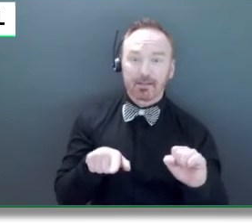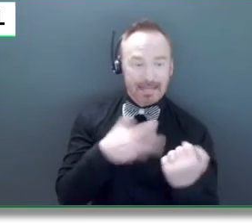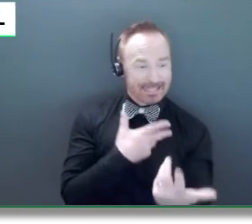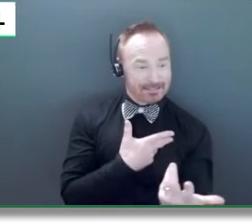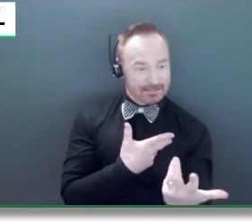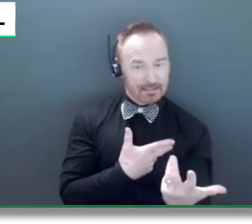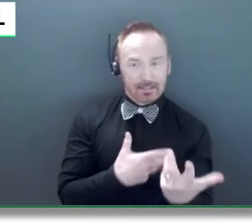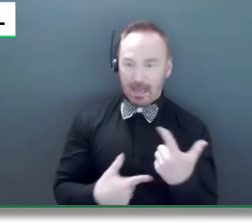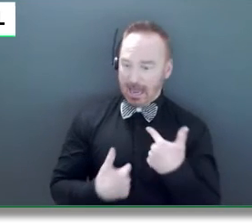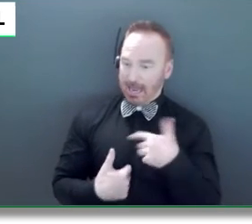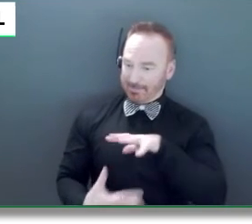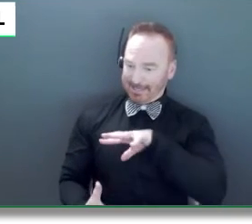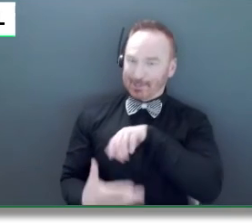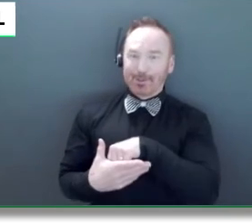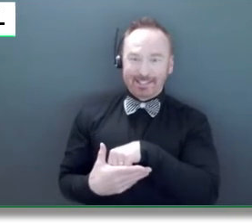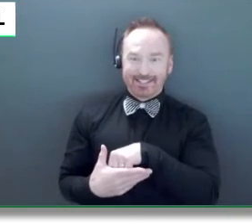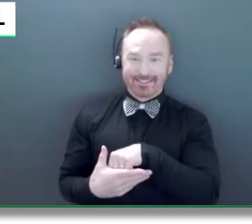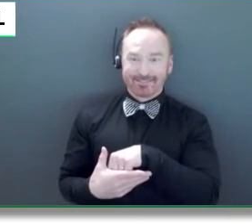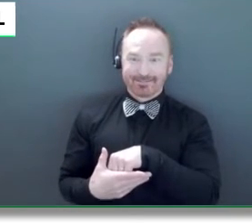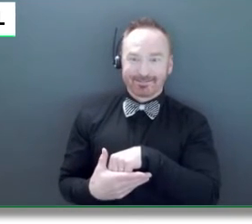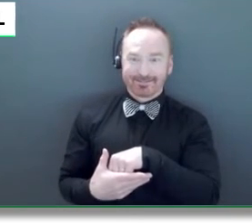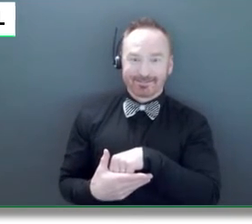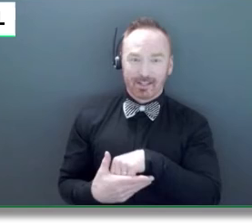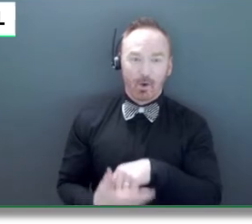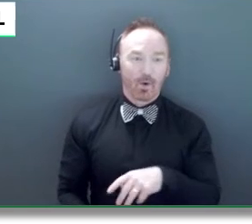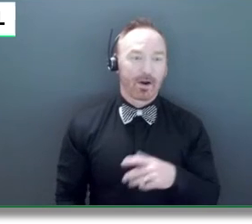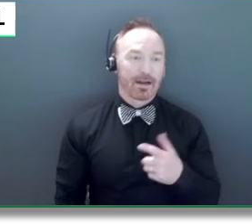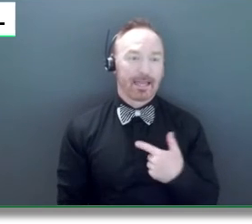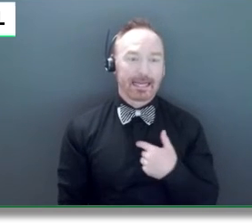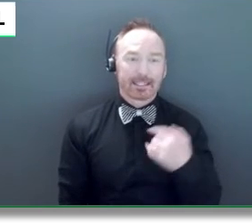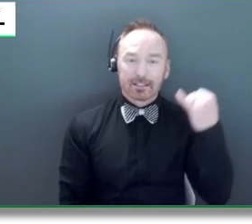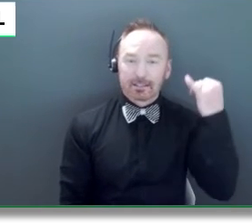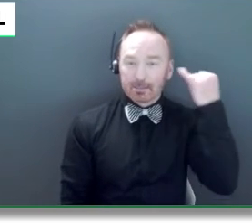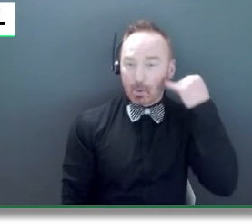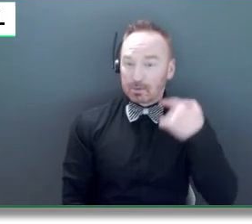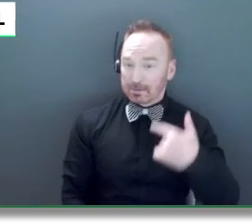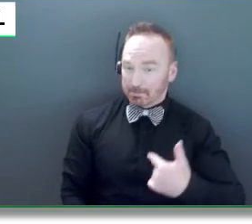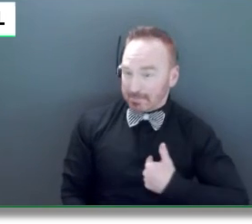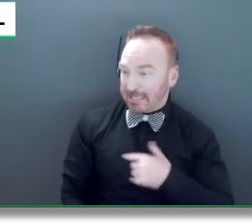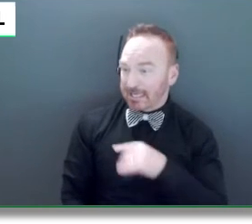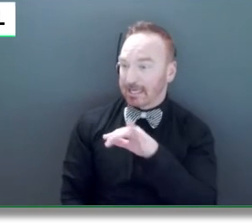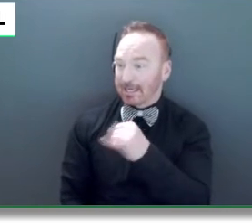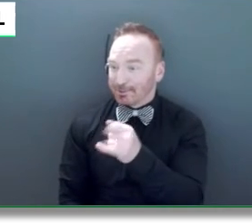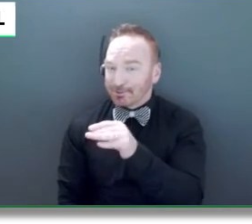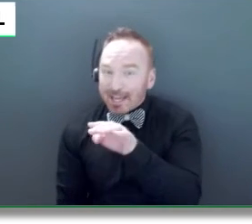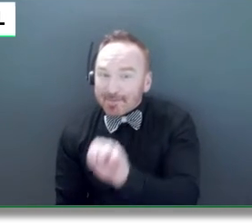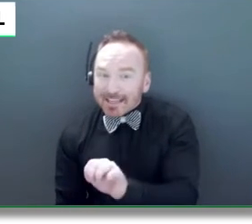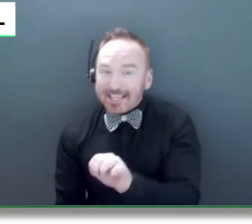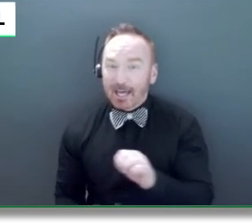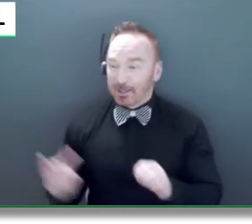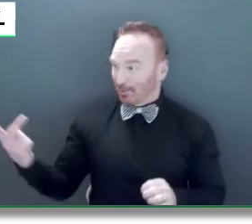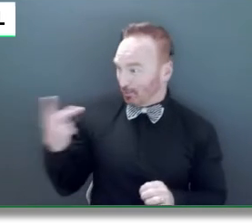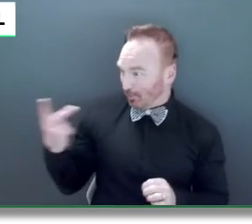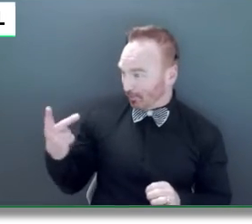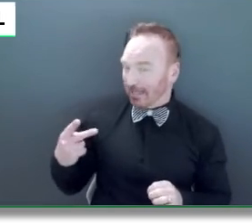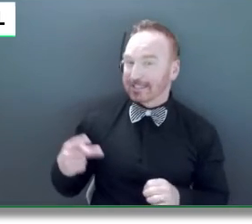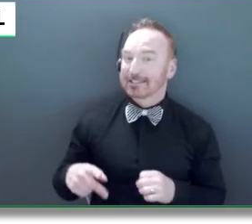Where I like to hang out with Jamie and get to the tops of the mountains and there are individuals that really just want to get to the shoreline on the